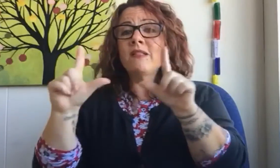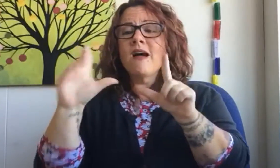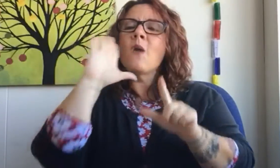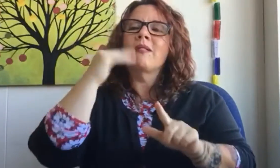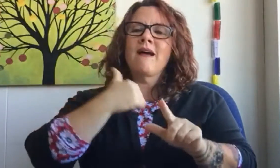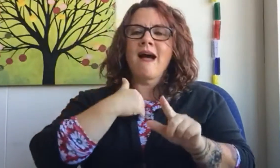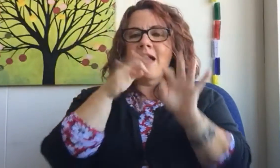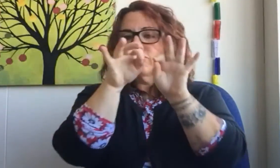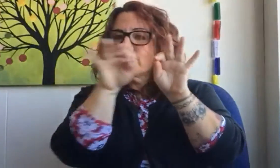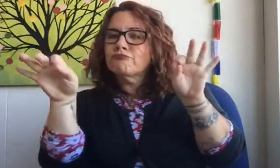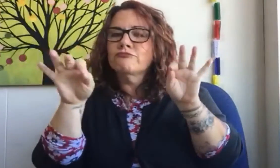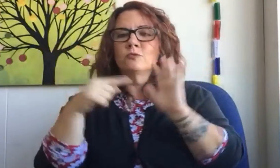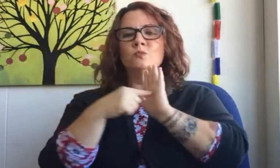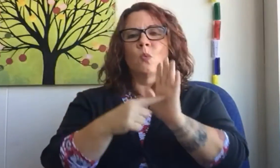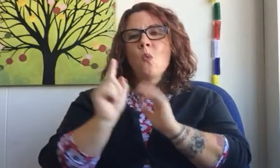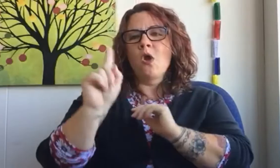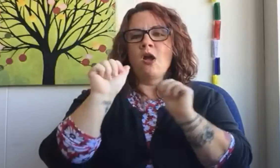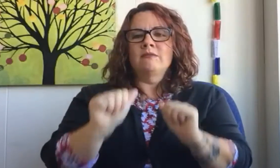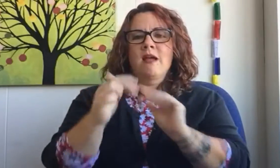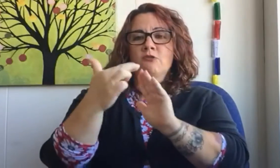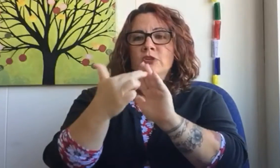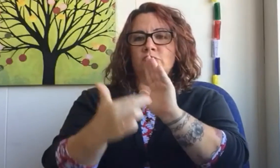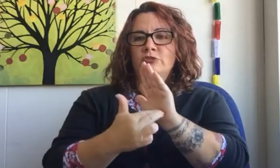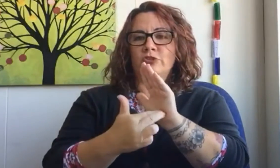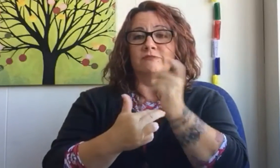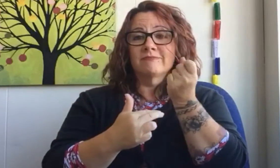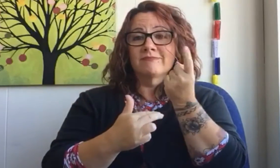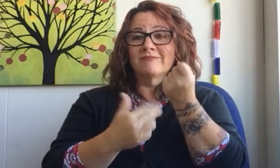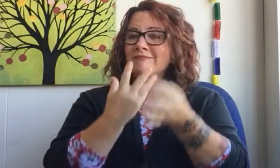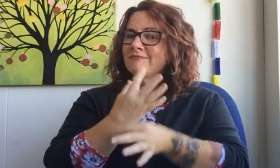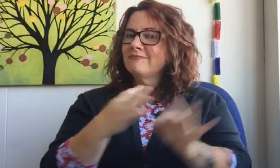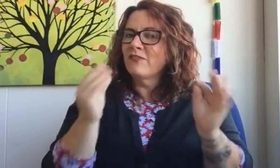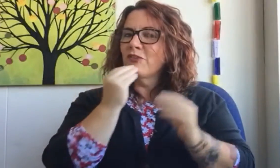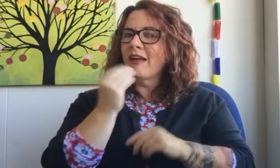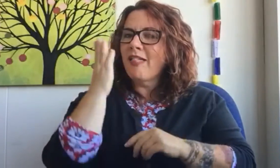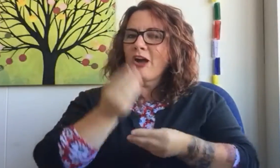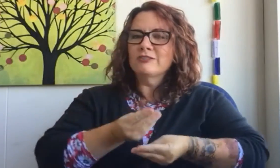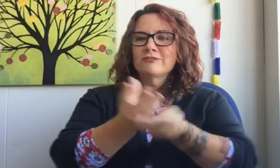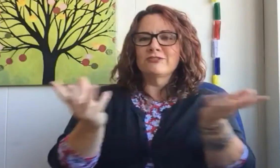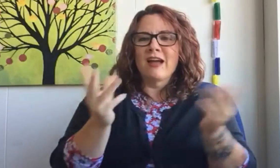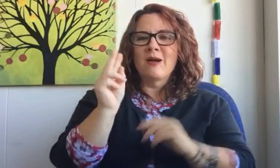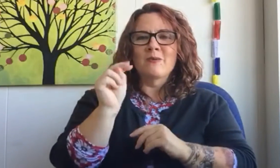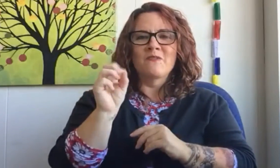At the end of this vlog there show the link where you can register. Free lunch will be provided!